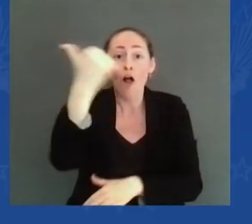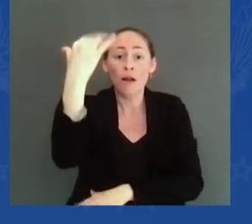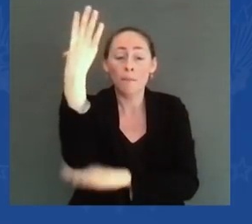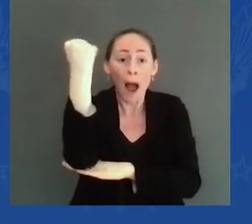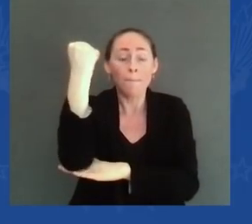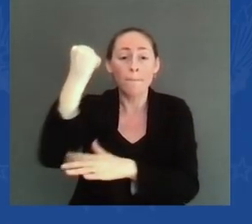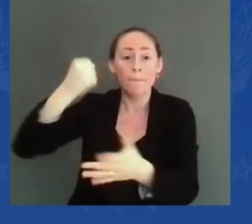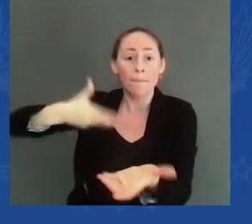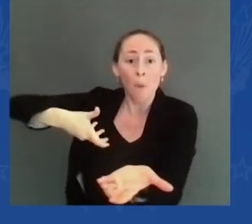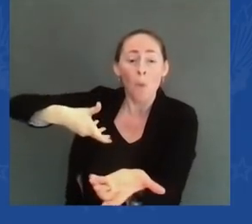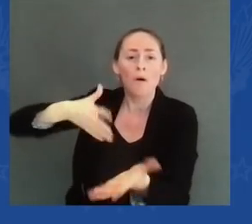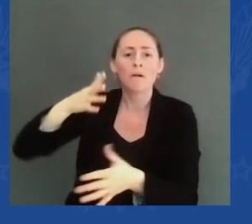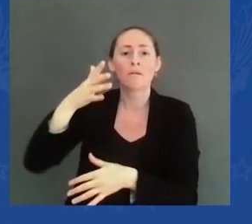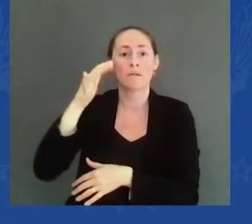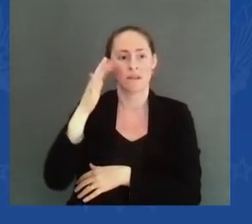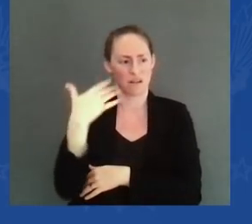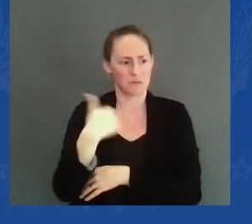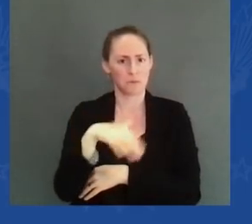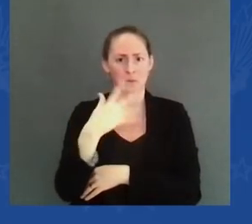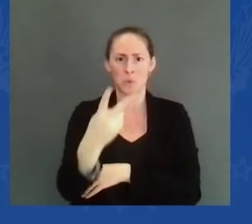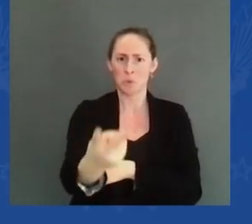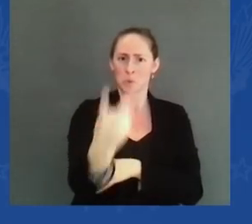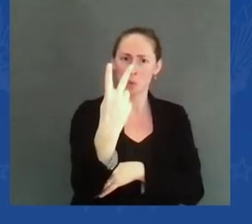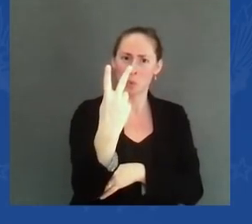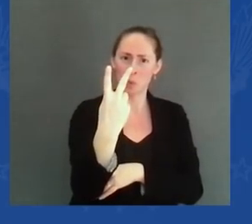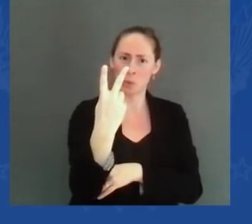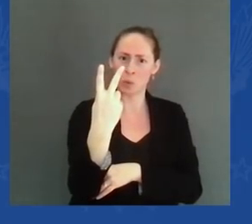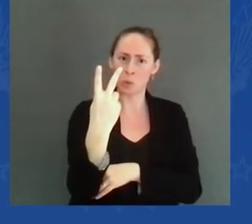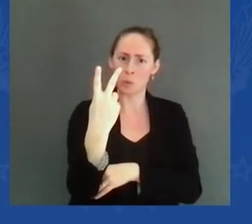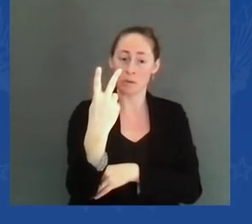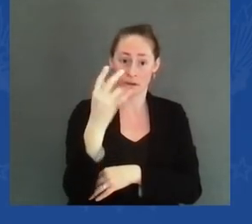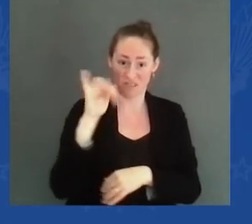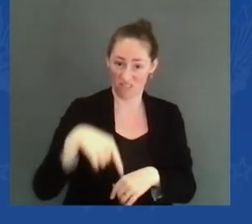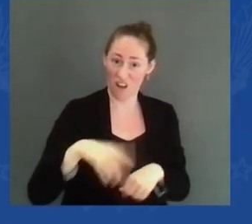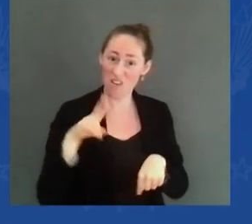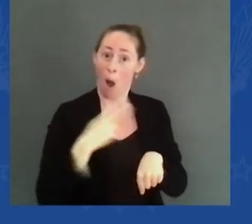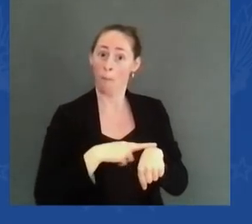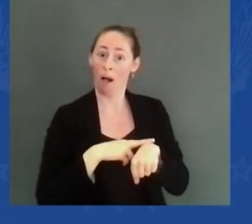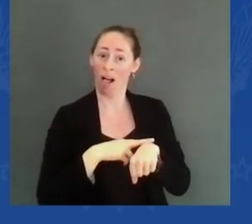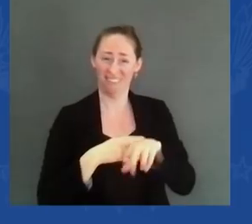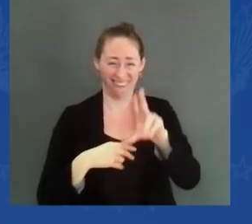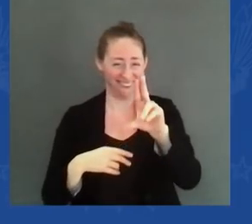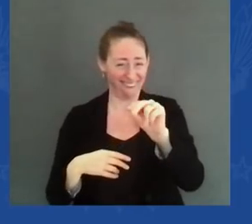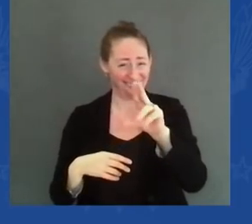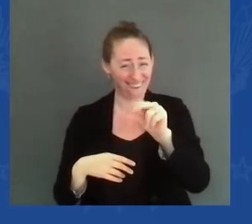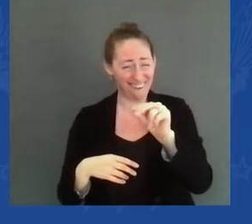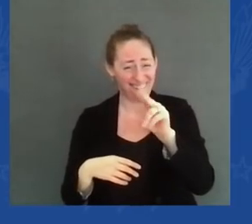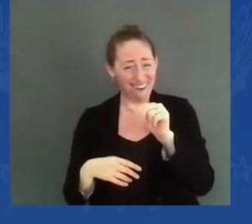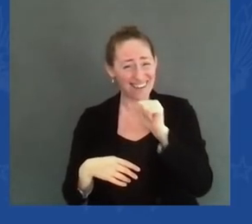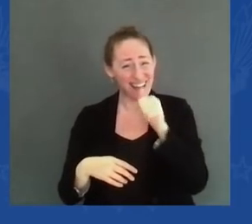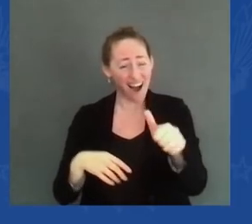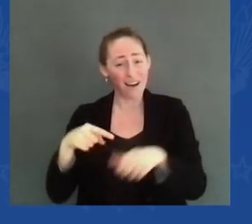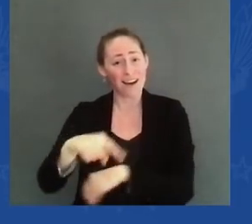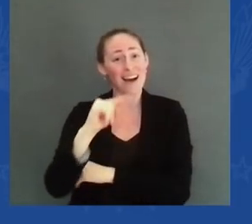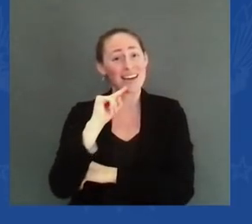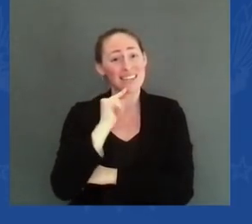This is not normal. This is not normal. And that's why we so urgently need